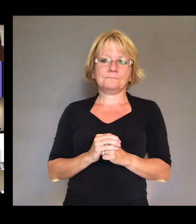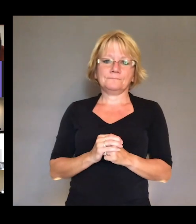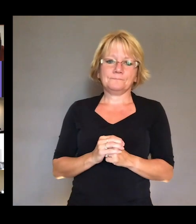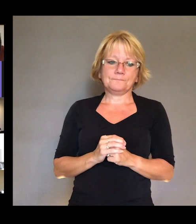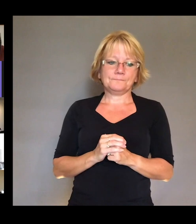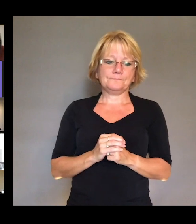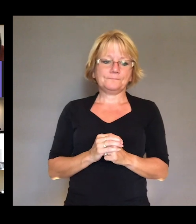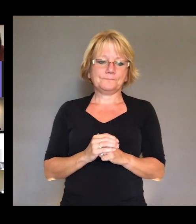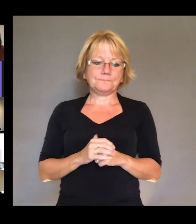That's my piece.